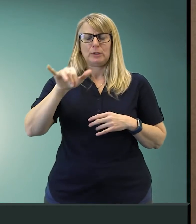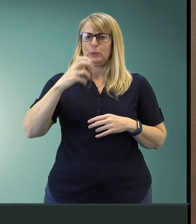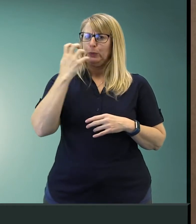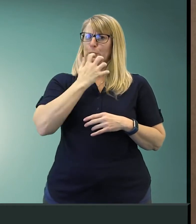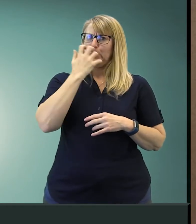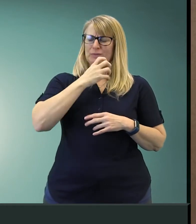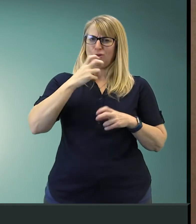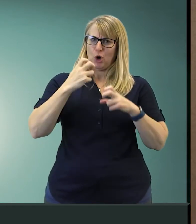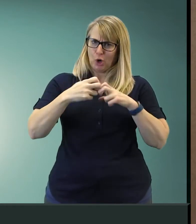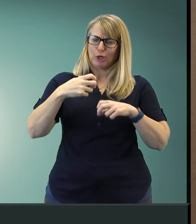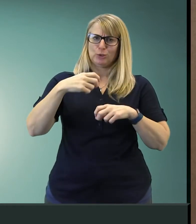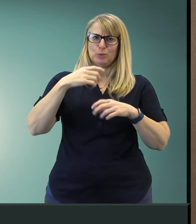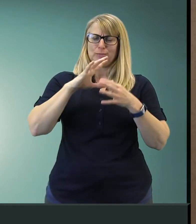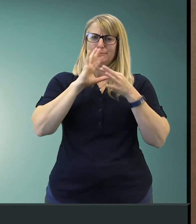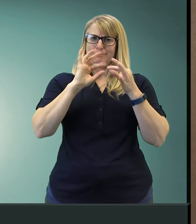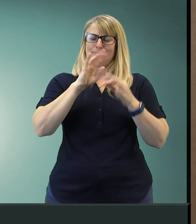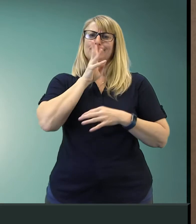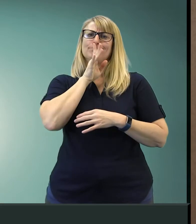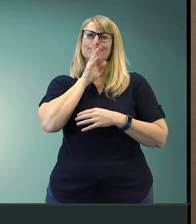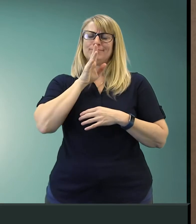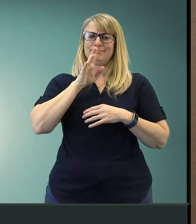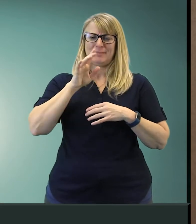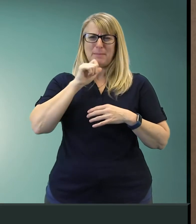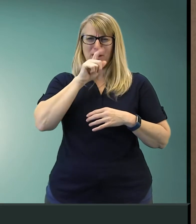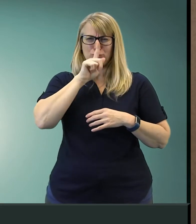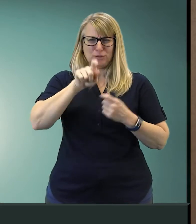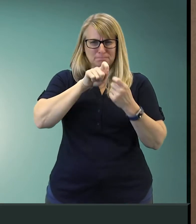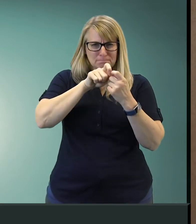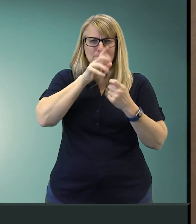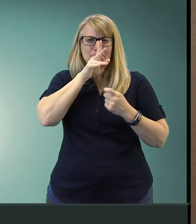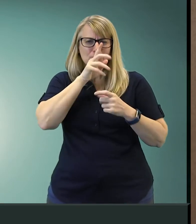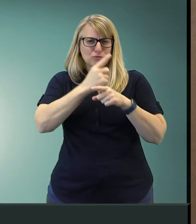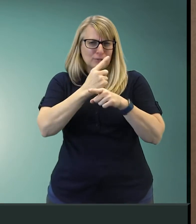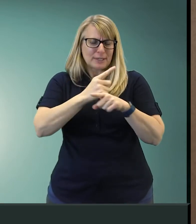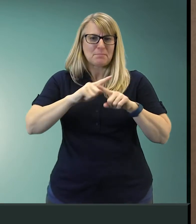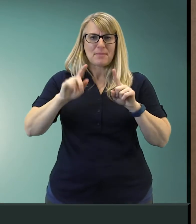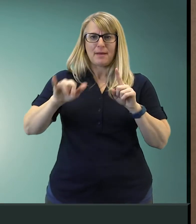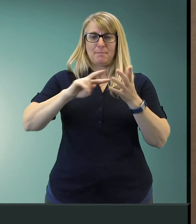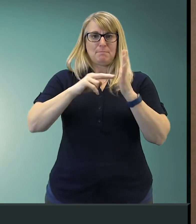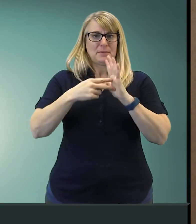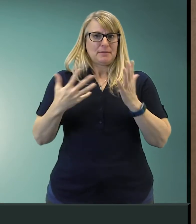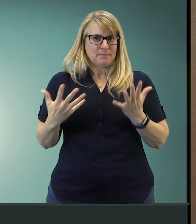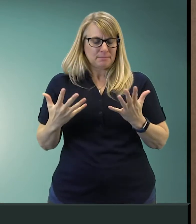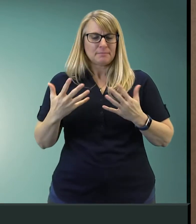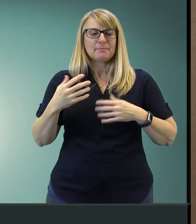Boy, that's a mouthful. Not sure if that's exactly how you say it. But basically all that means,